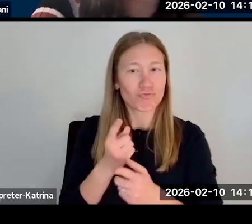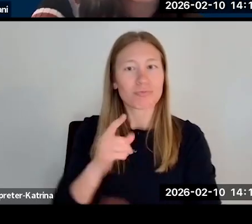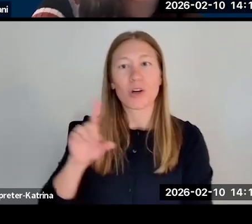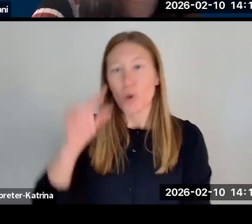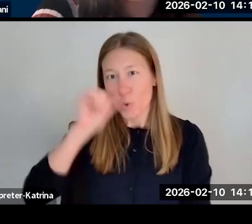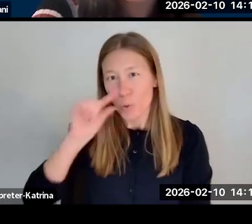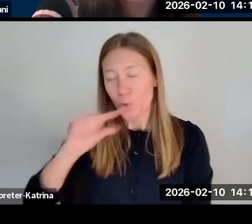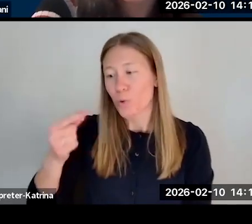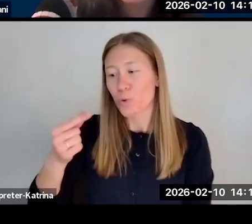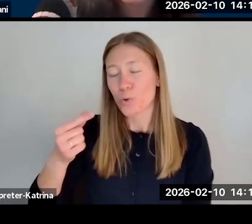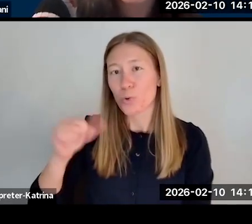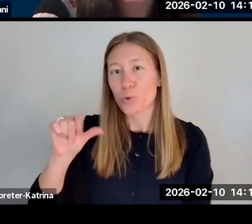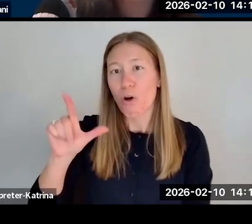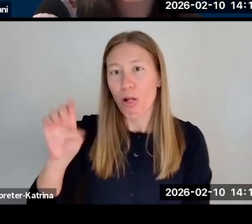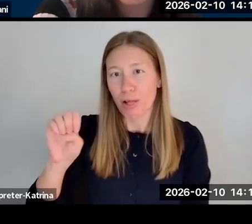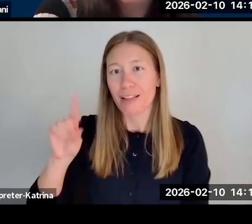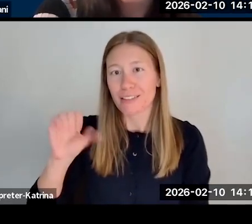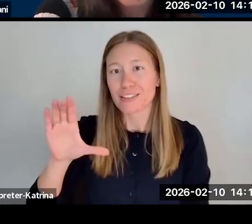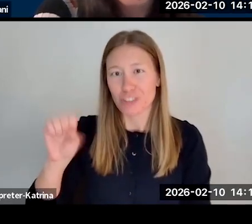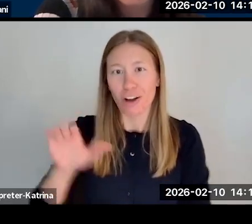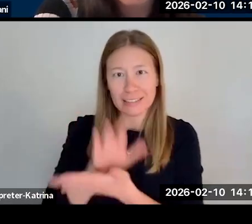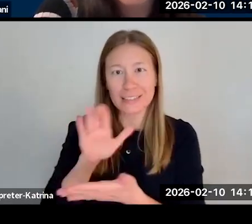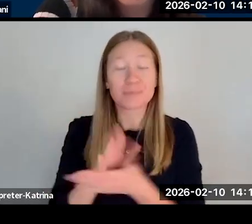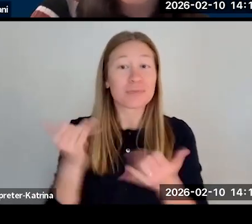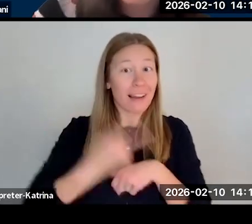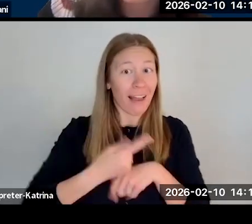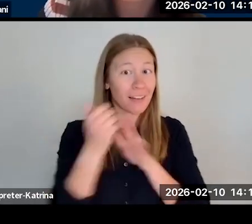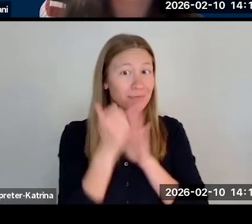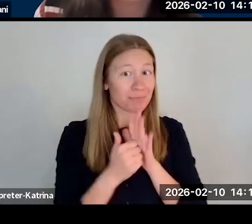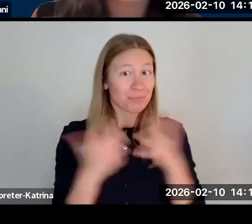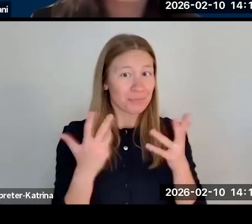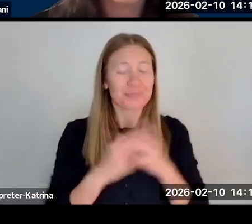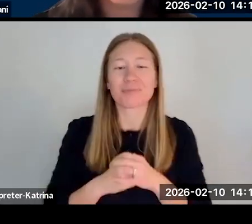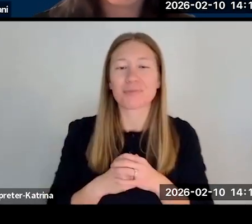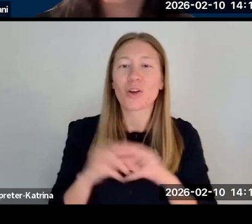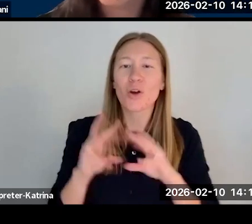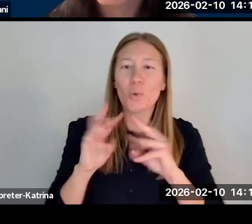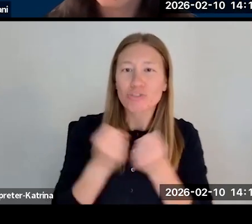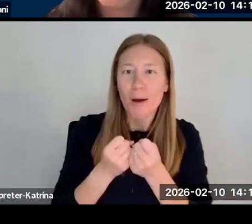So our agenda for today's workshop, the University of Michigan is committed